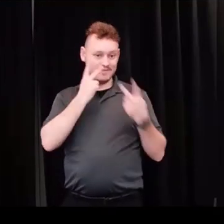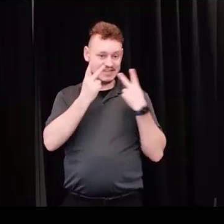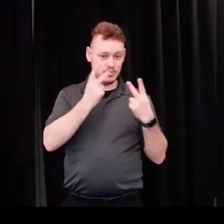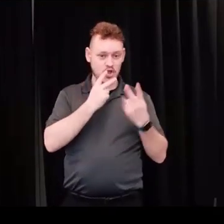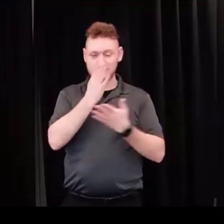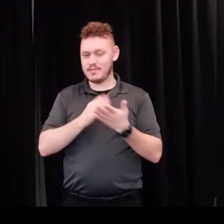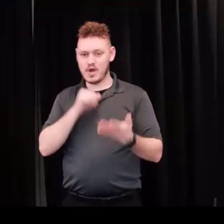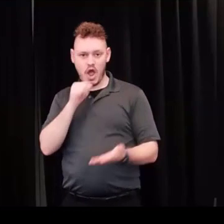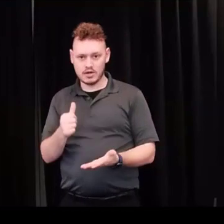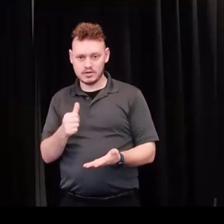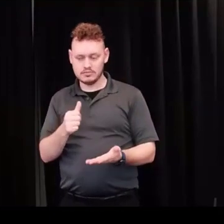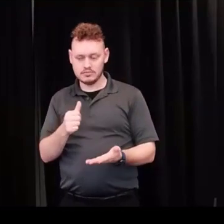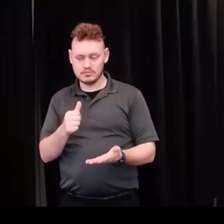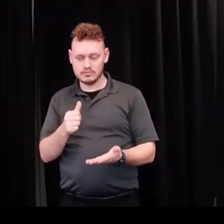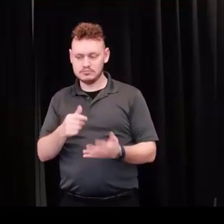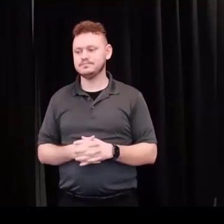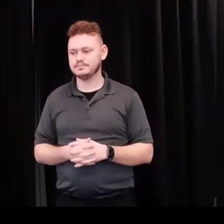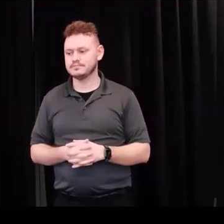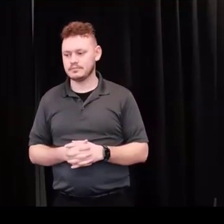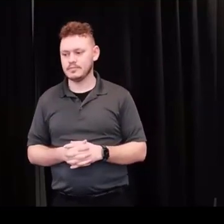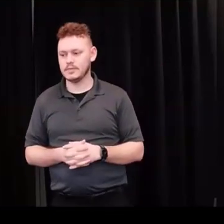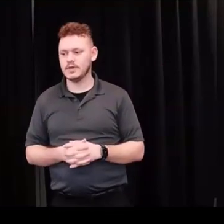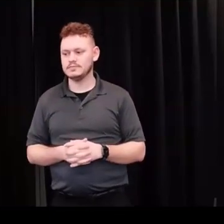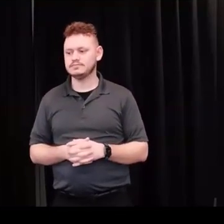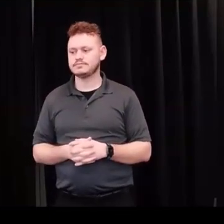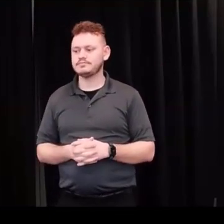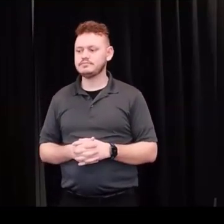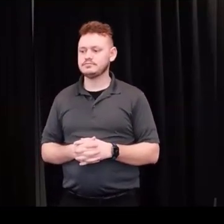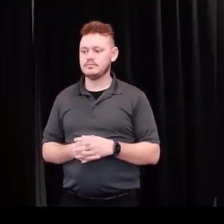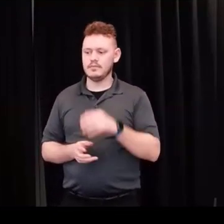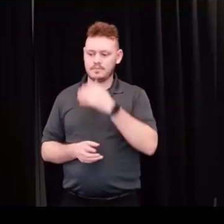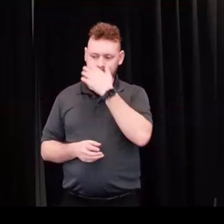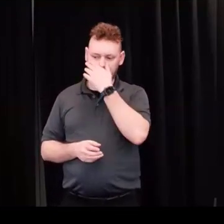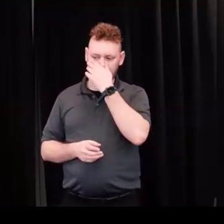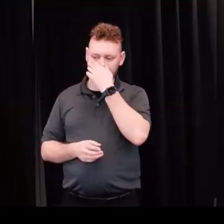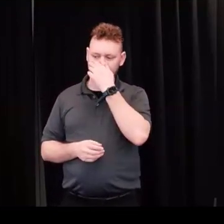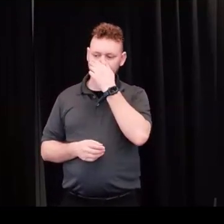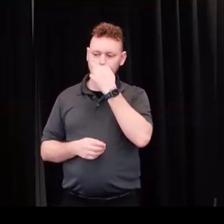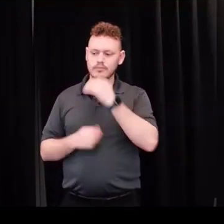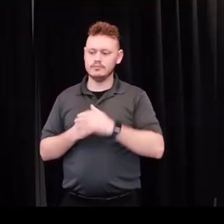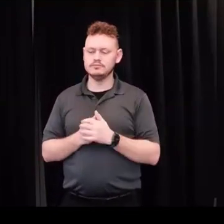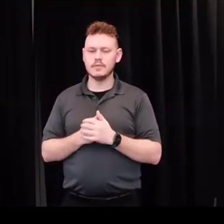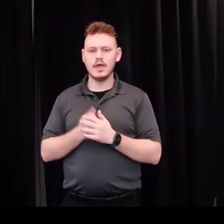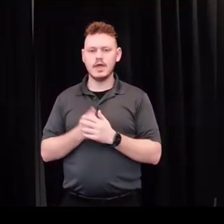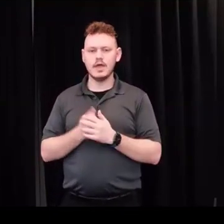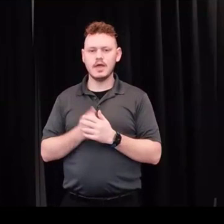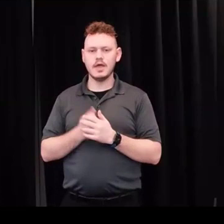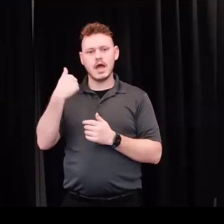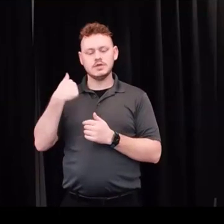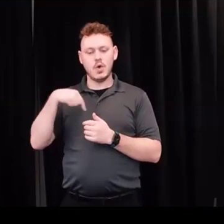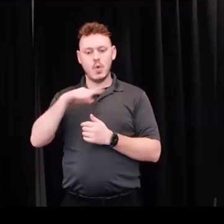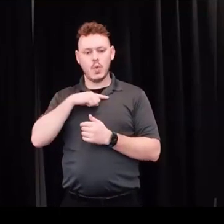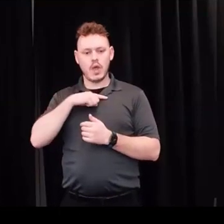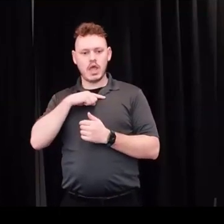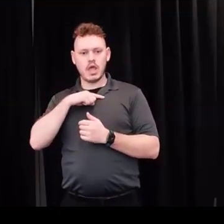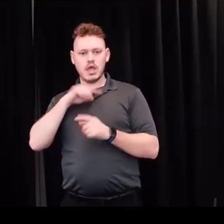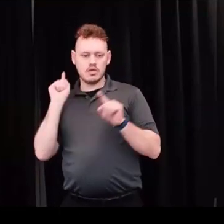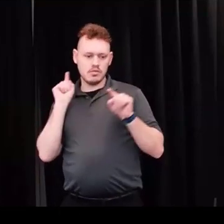which are not. And because we went to talk to our stakeholders, this side project as part of